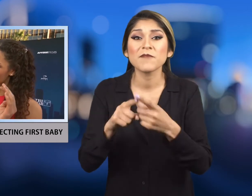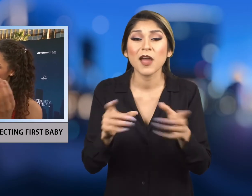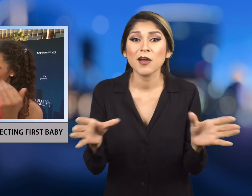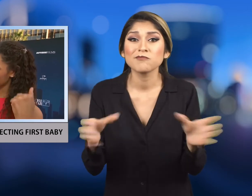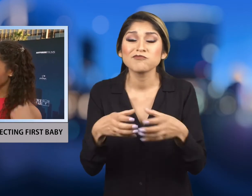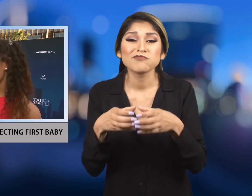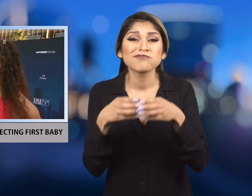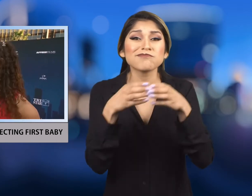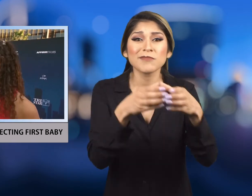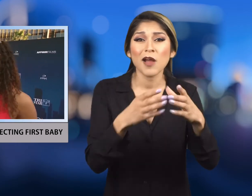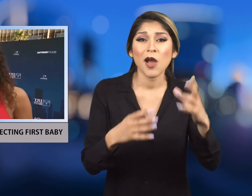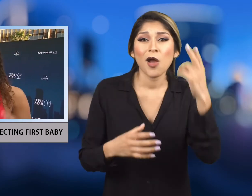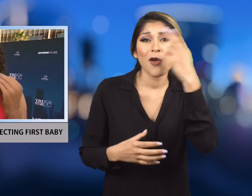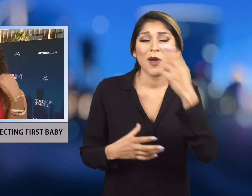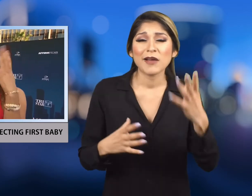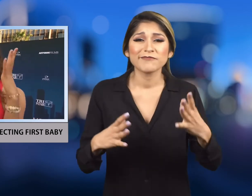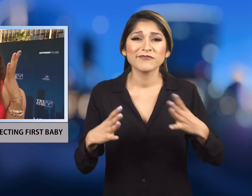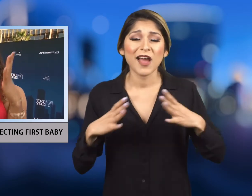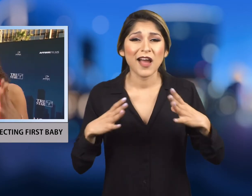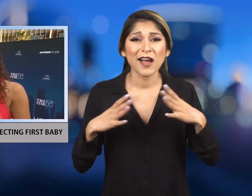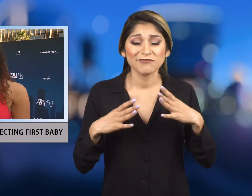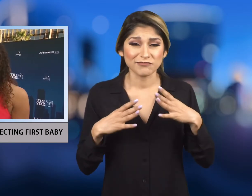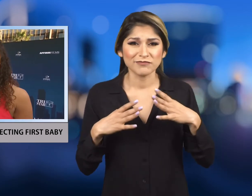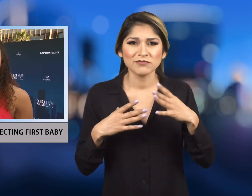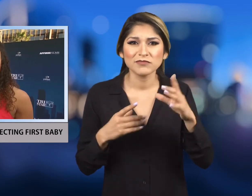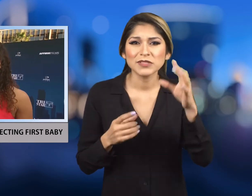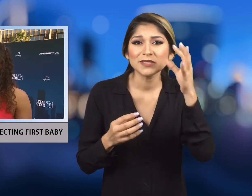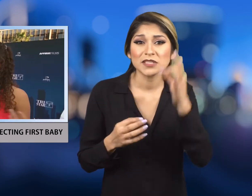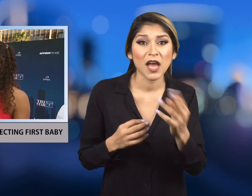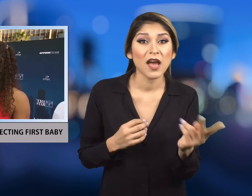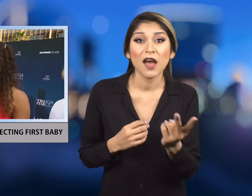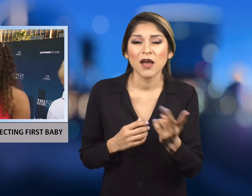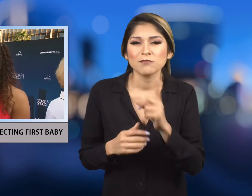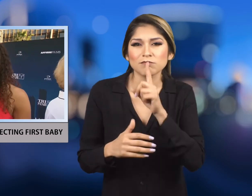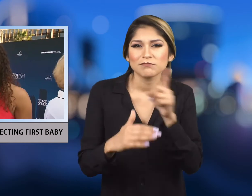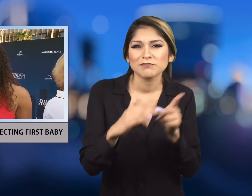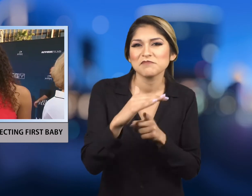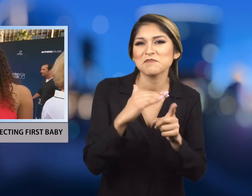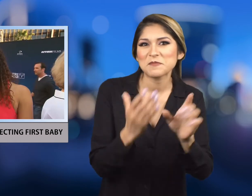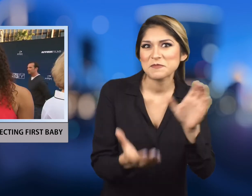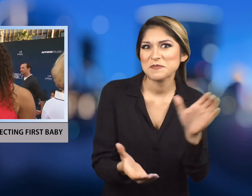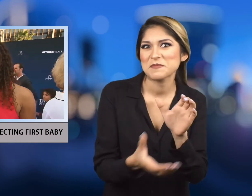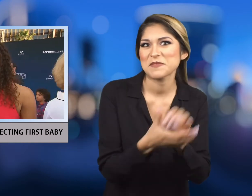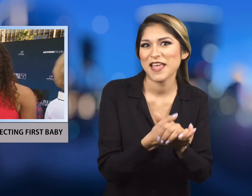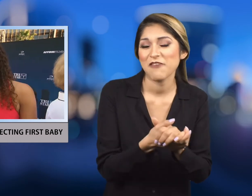Hawaii with a few friends.